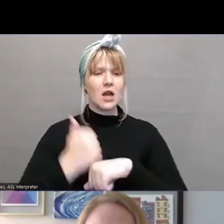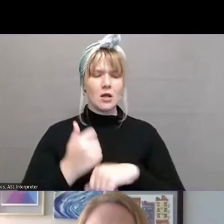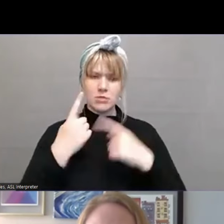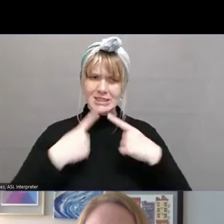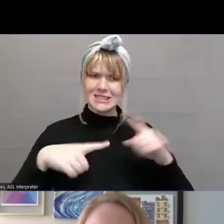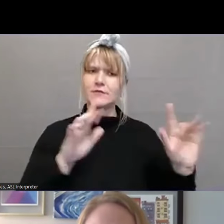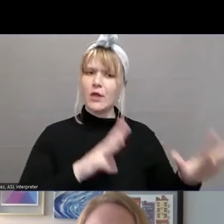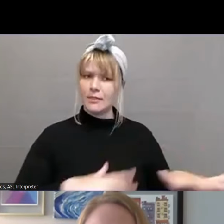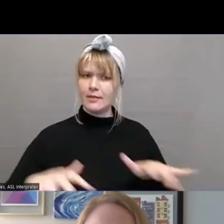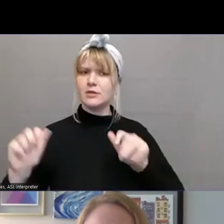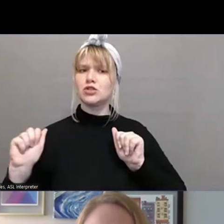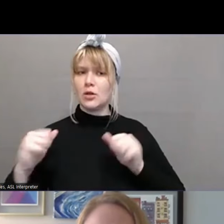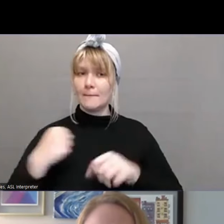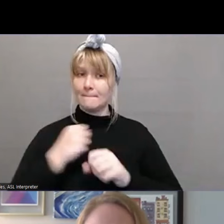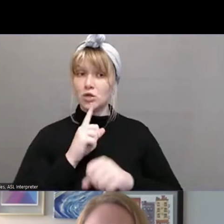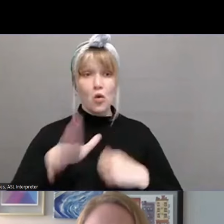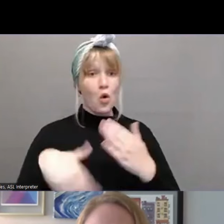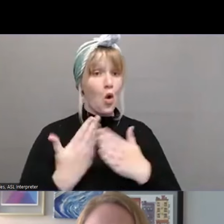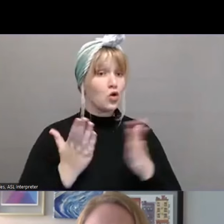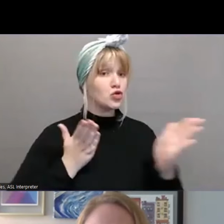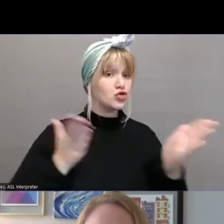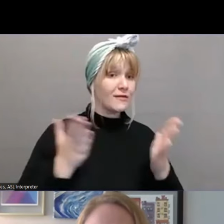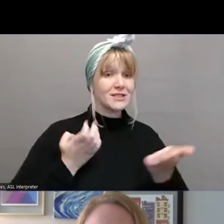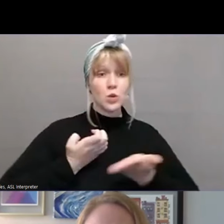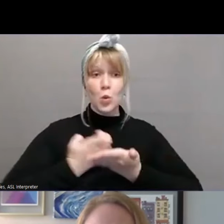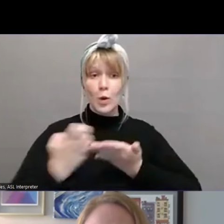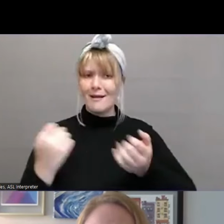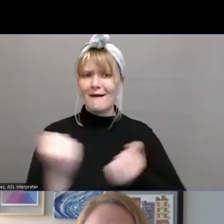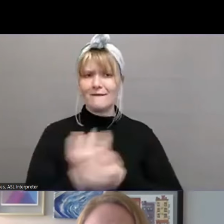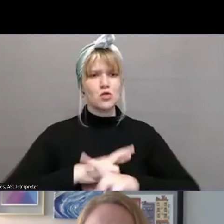the services, equipment, is in place for a successful discharge.